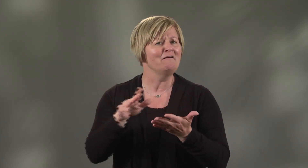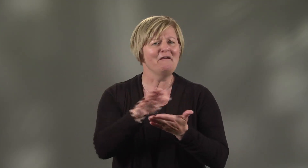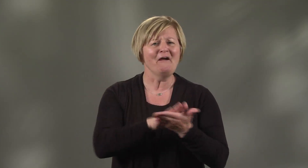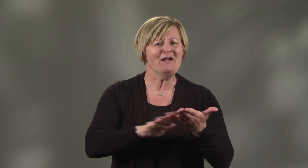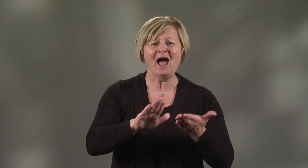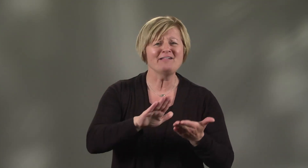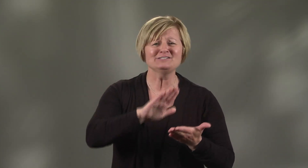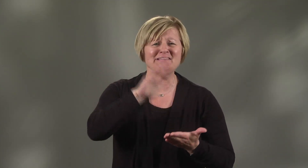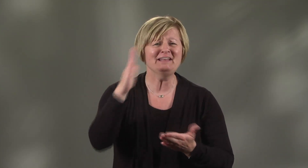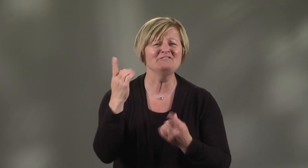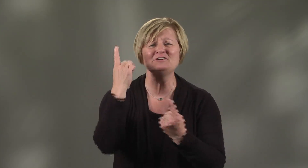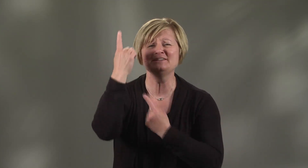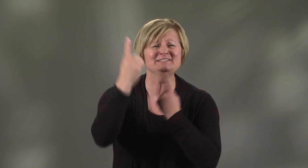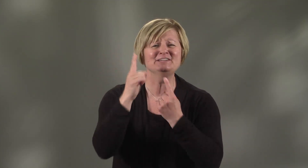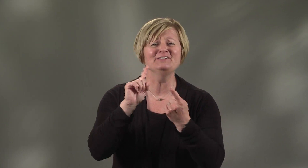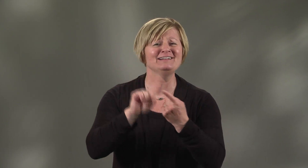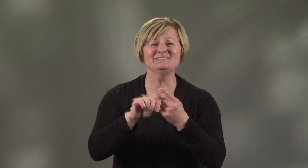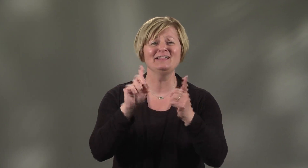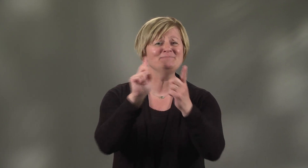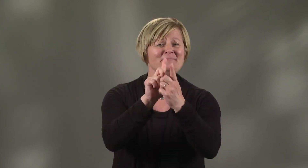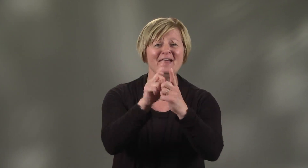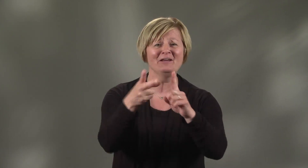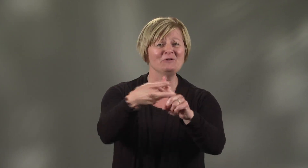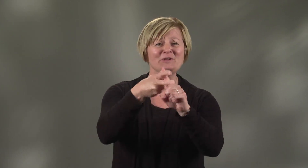until he met a recruiter in his junior year.